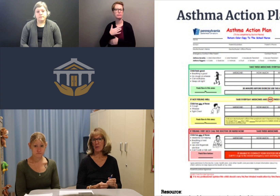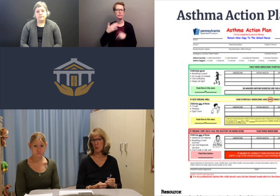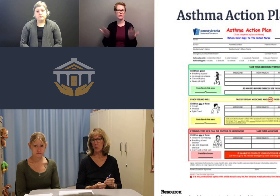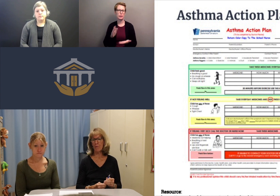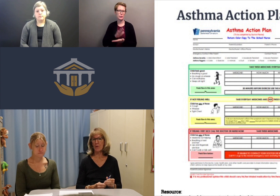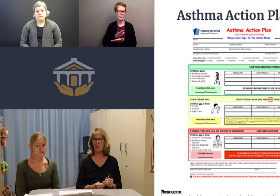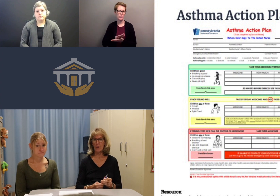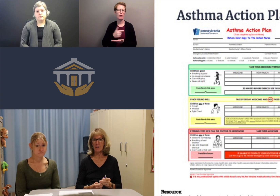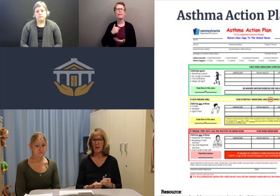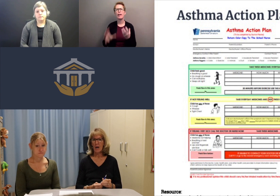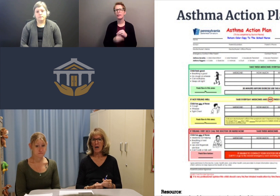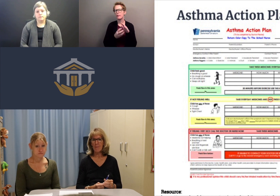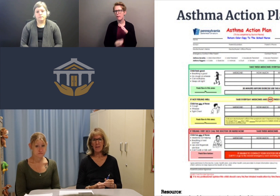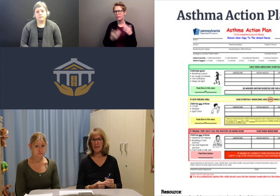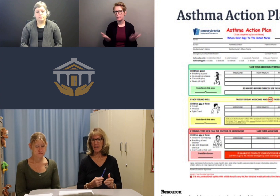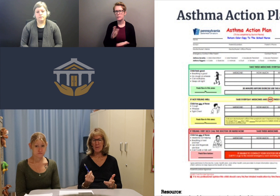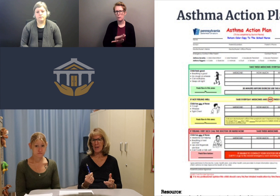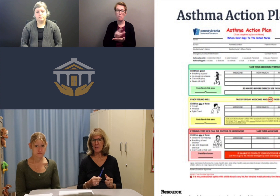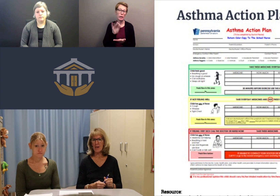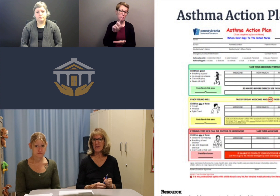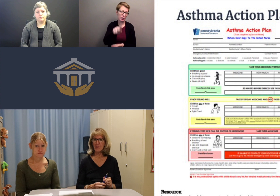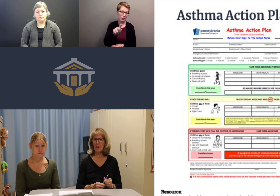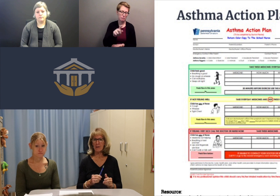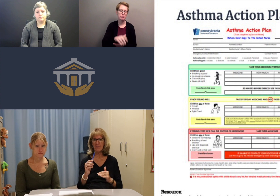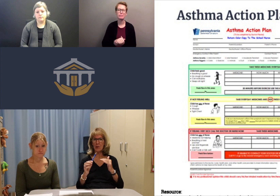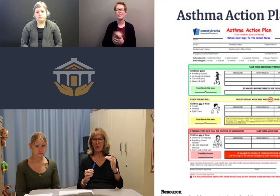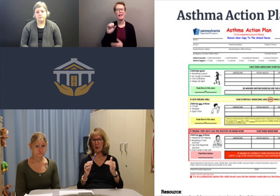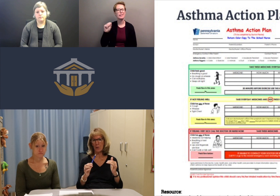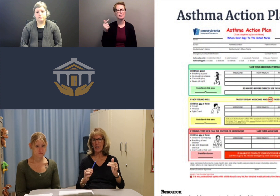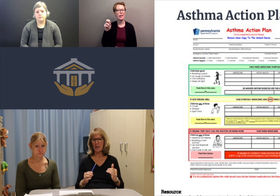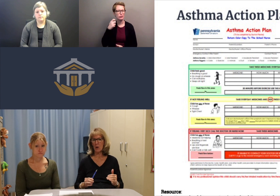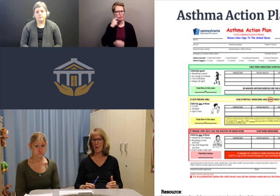school if you need one. Um, and like Sagan said it just kind of gives you a green, yellow, red